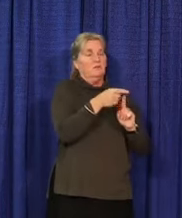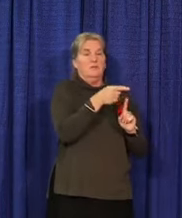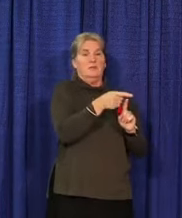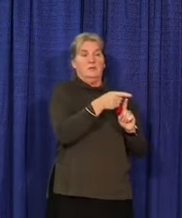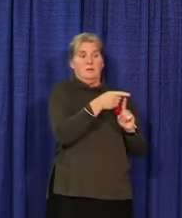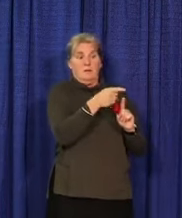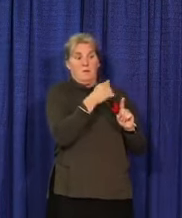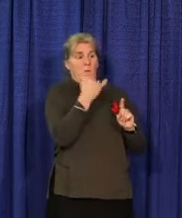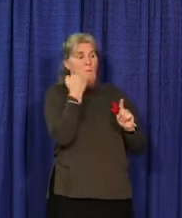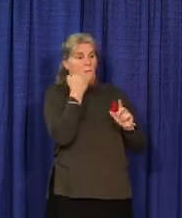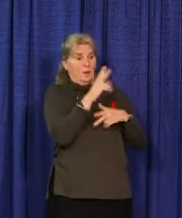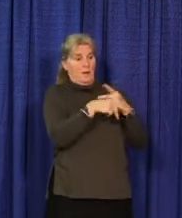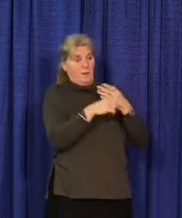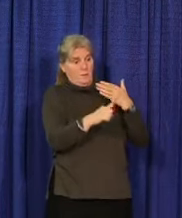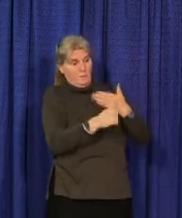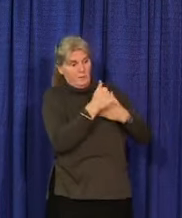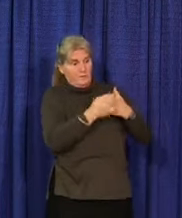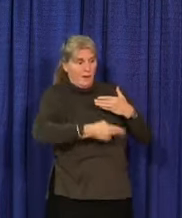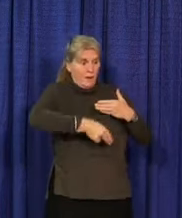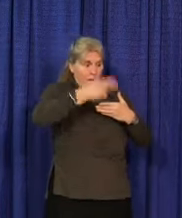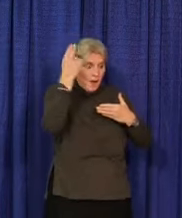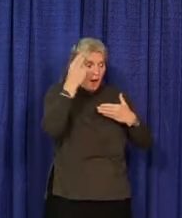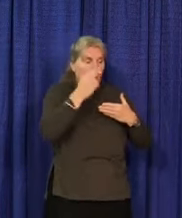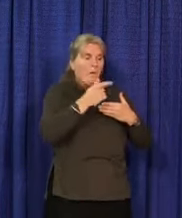of a case, and what the risk is